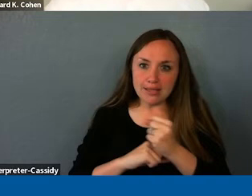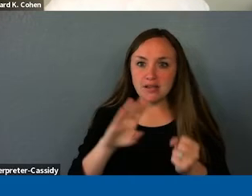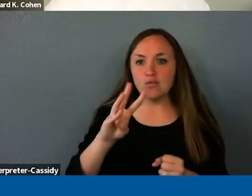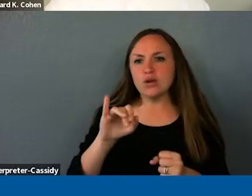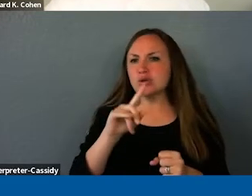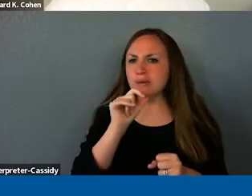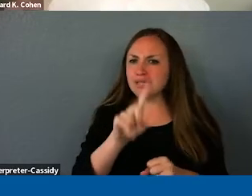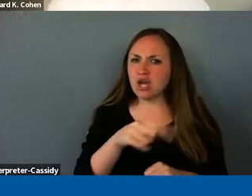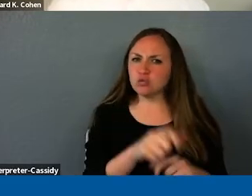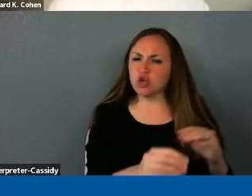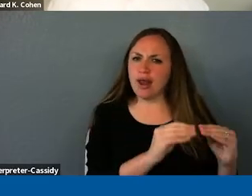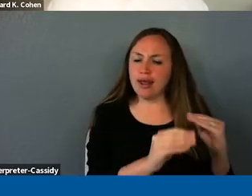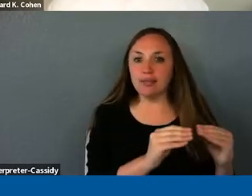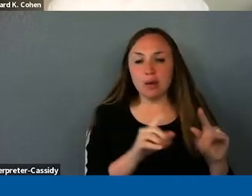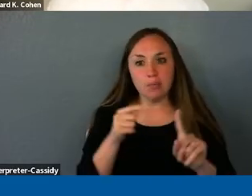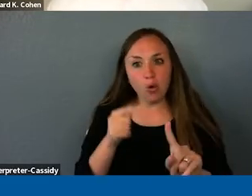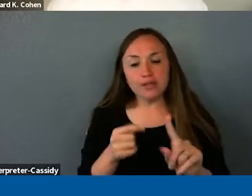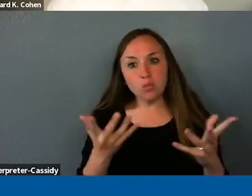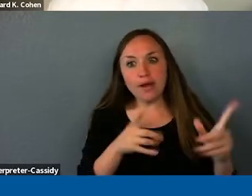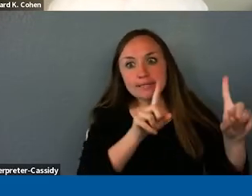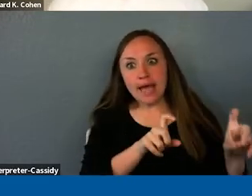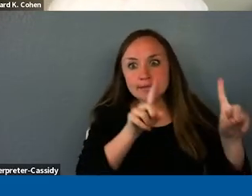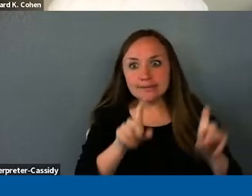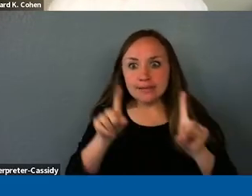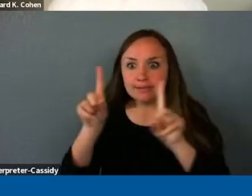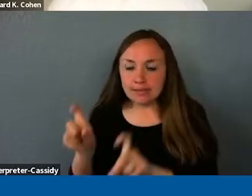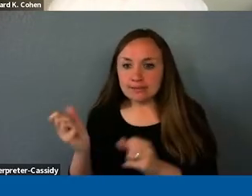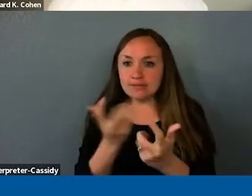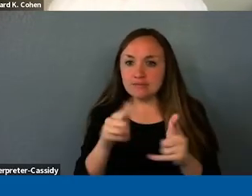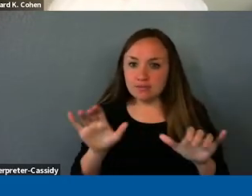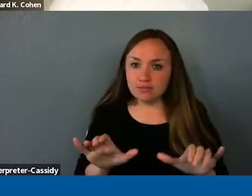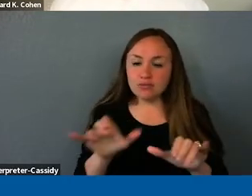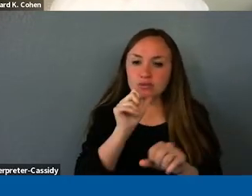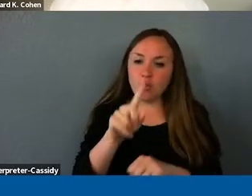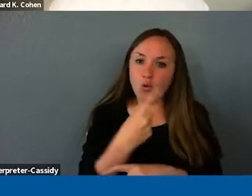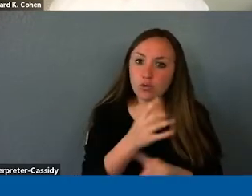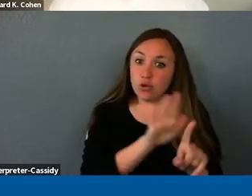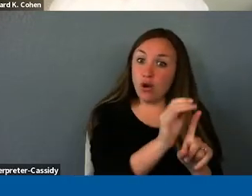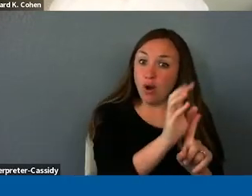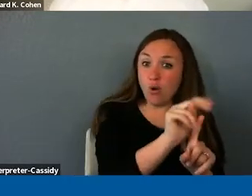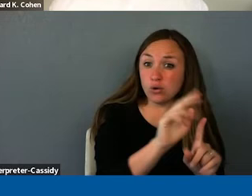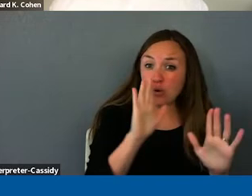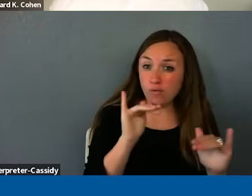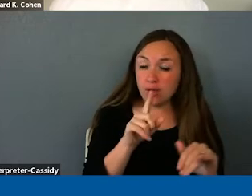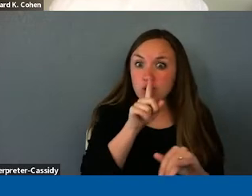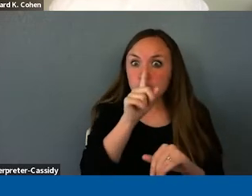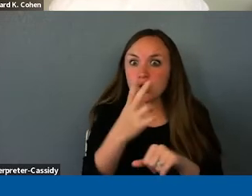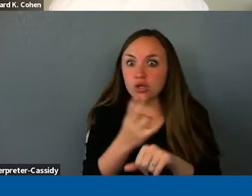The point of all this is test, test, test everything that you do. And not just on your own. Hopefully with real users.